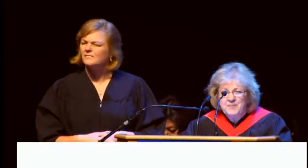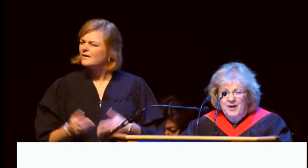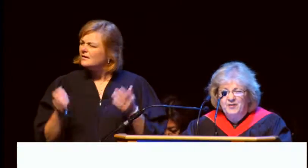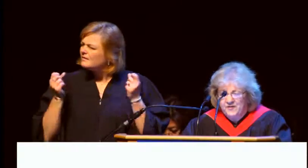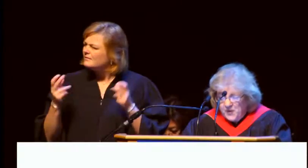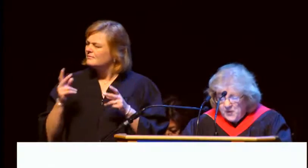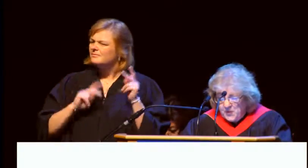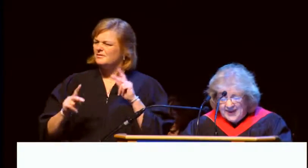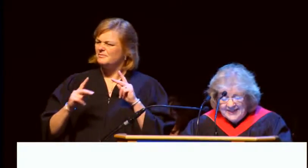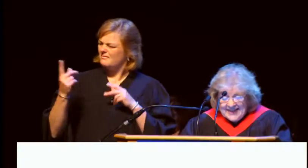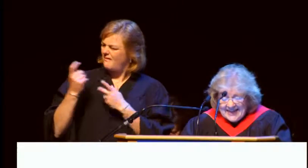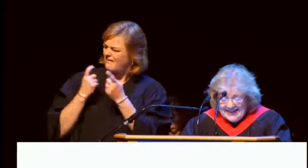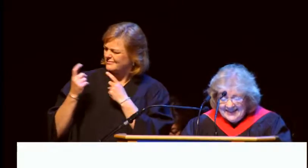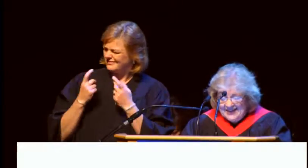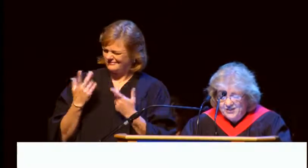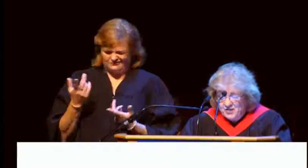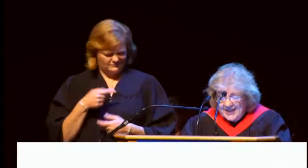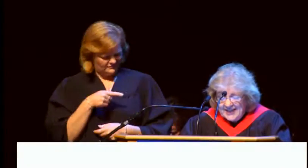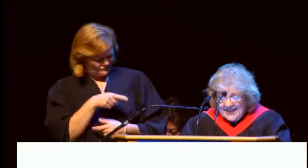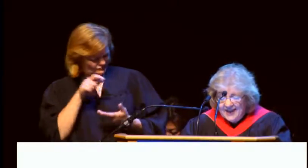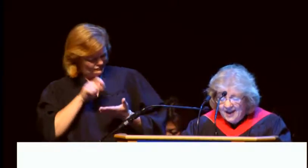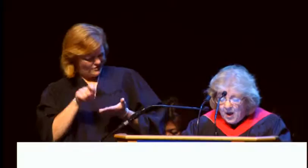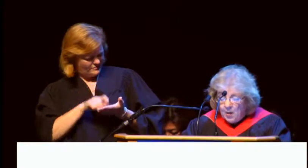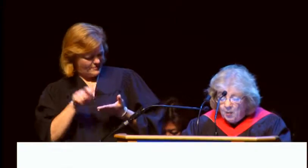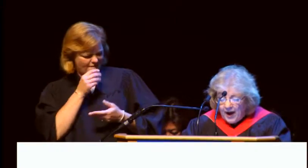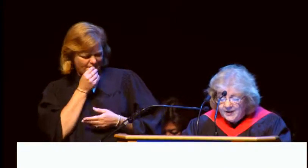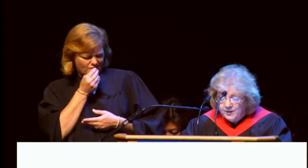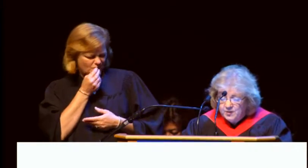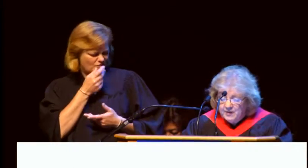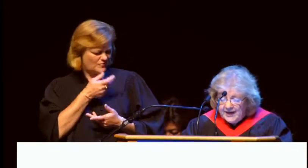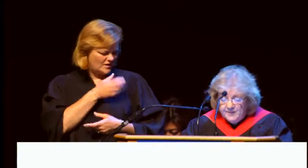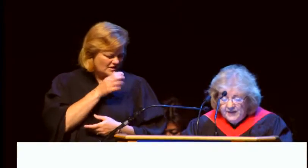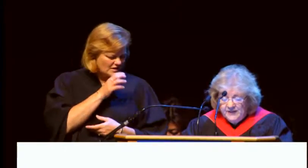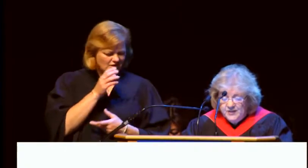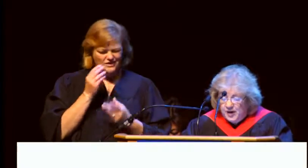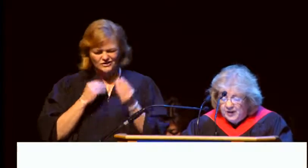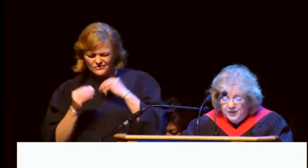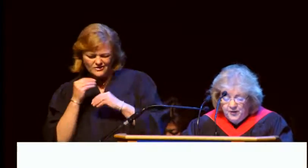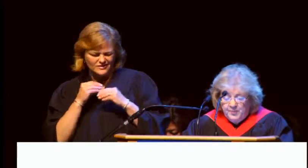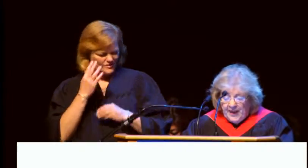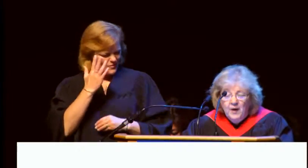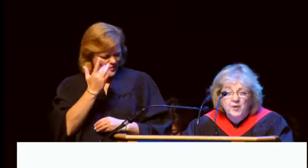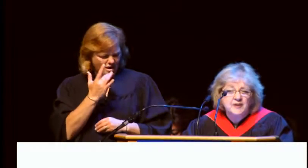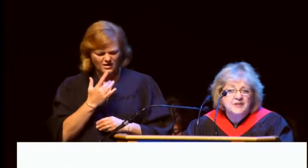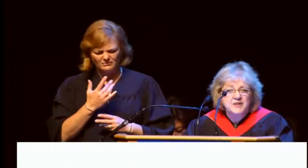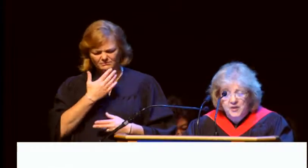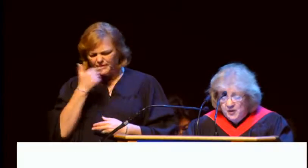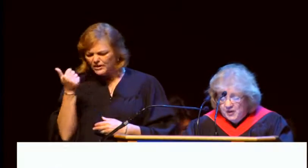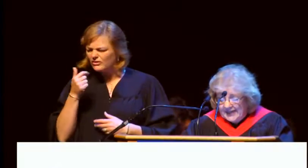ABOUT FOOD AND EATING AND DRINKING? WHY DON'T YOU WRITE ABOUT THE STRUGGLE FOR POWER AND SECURITY